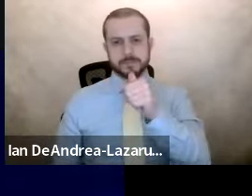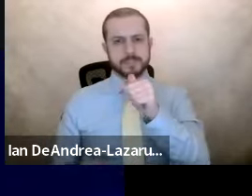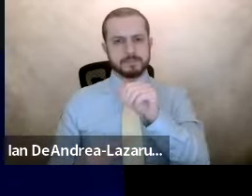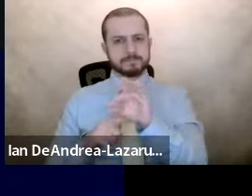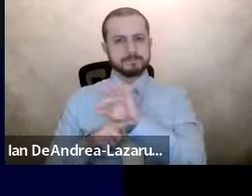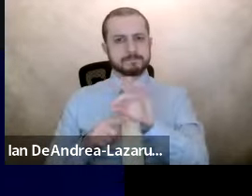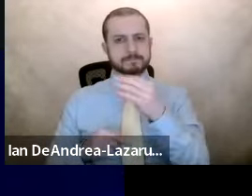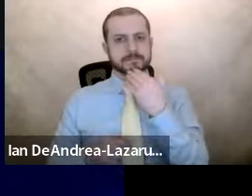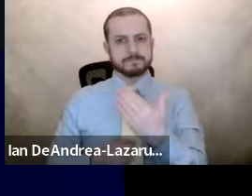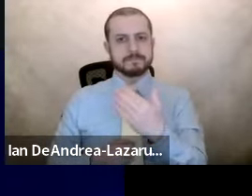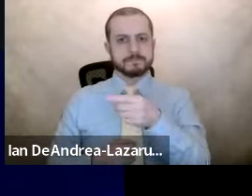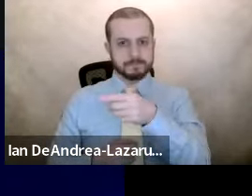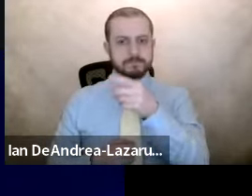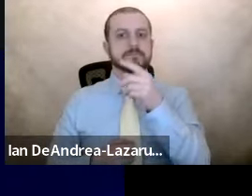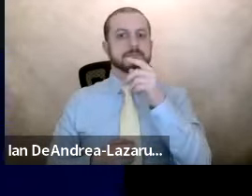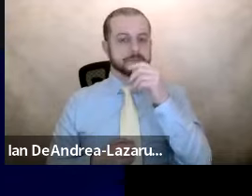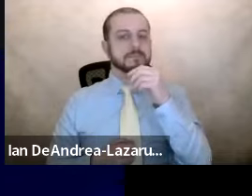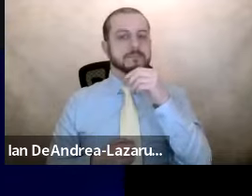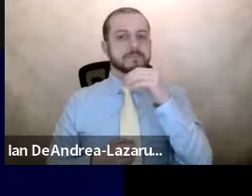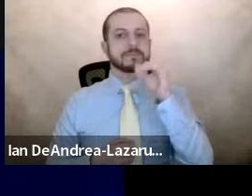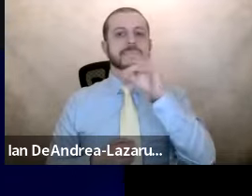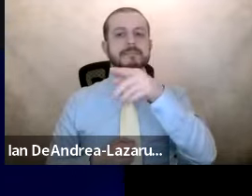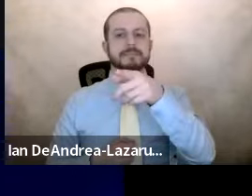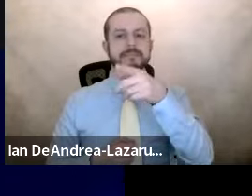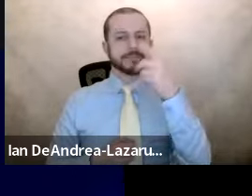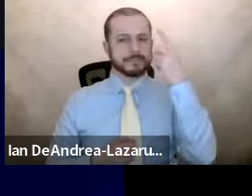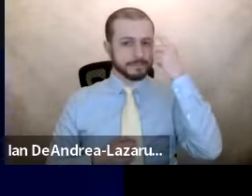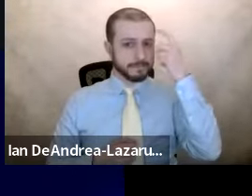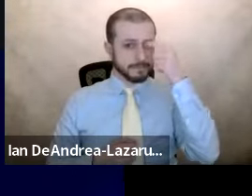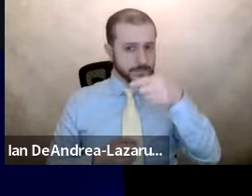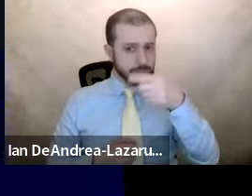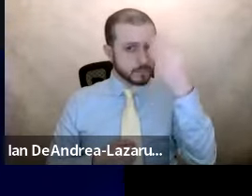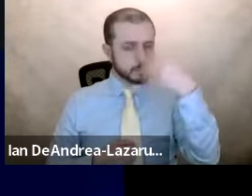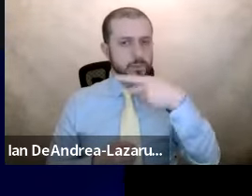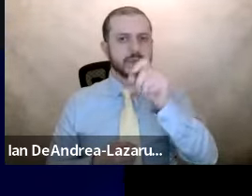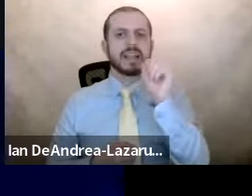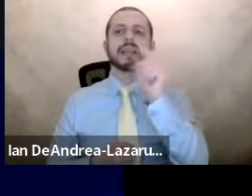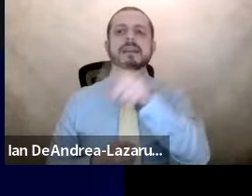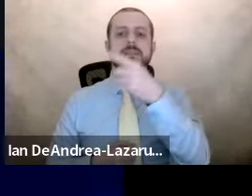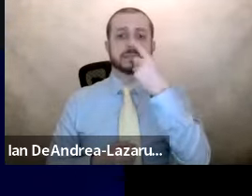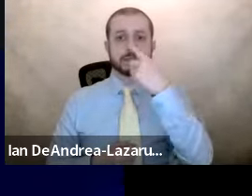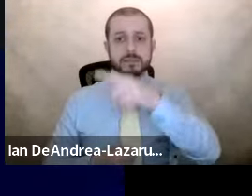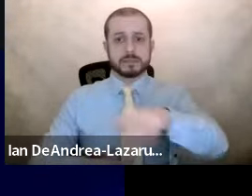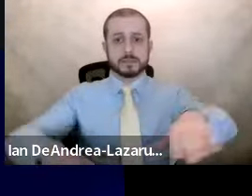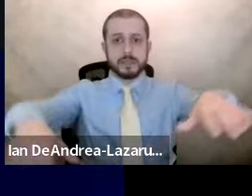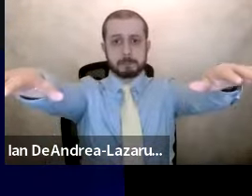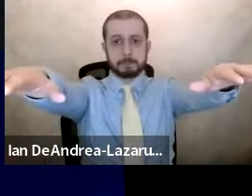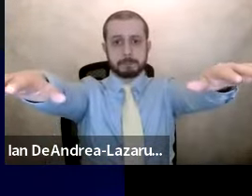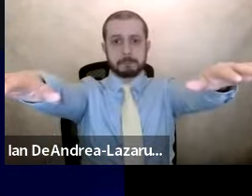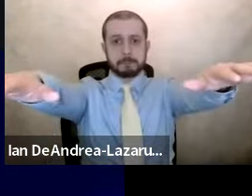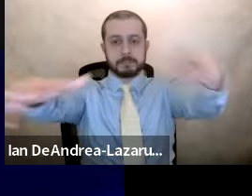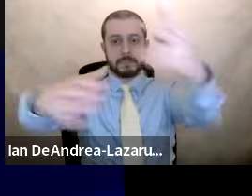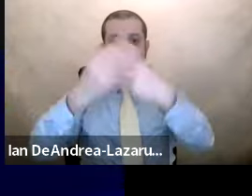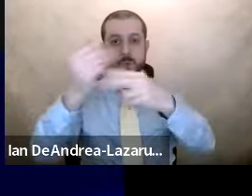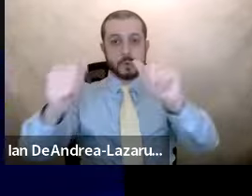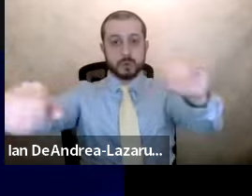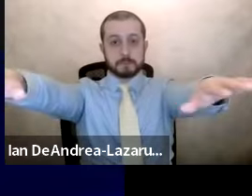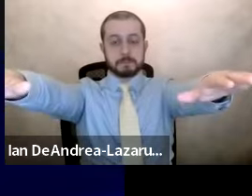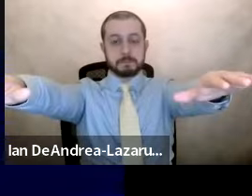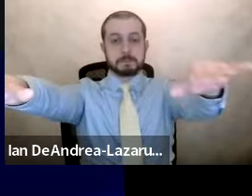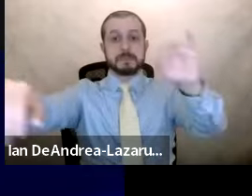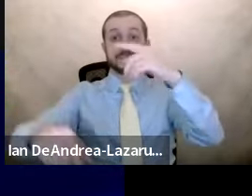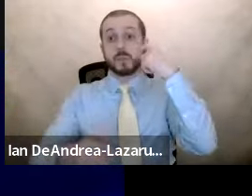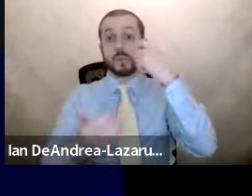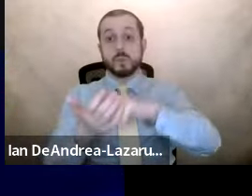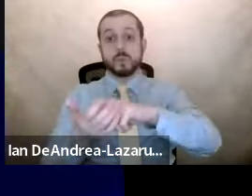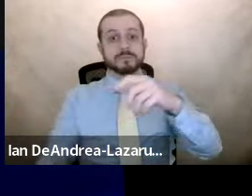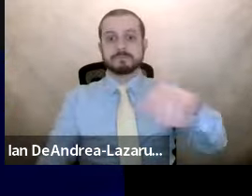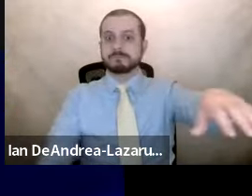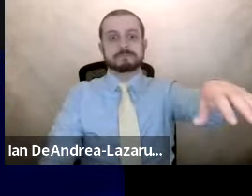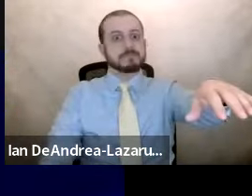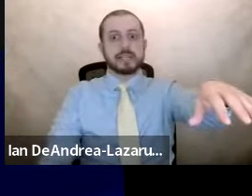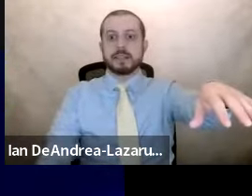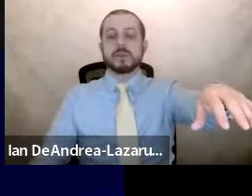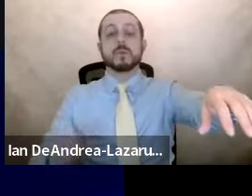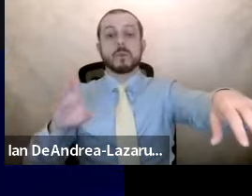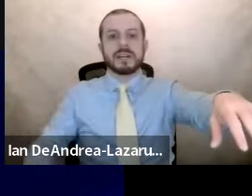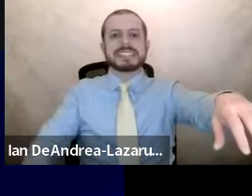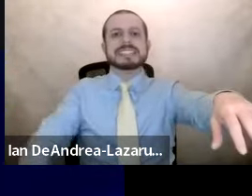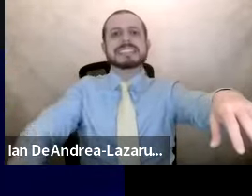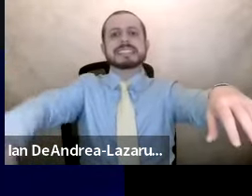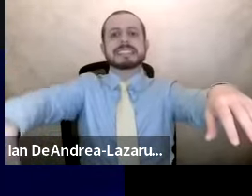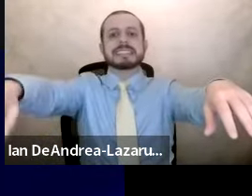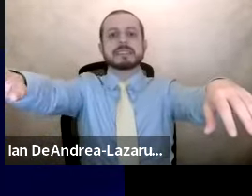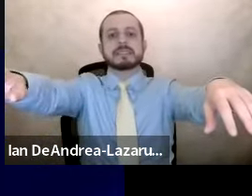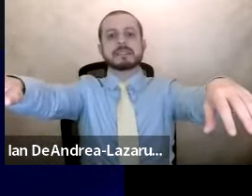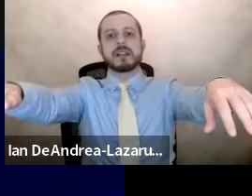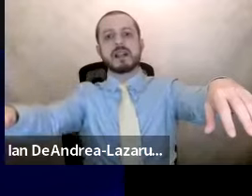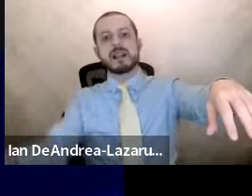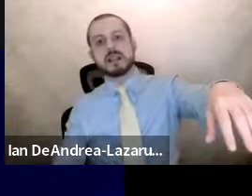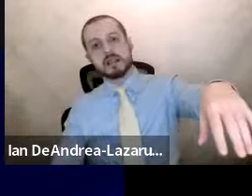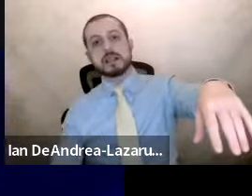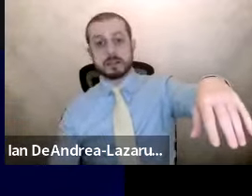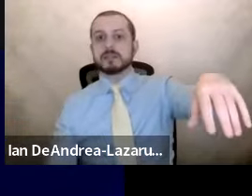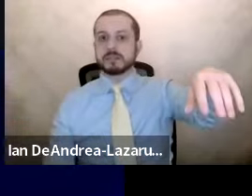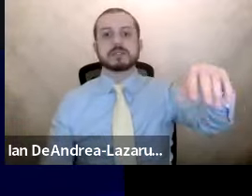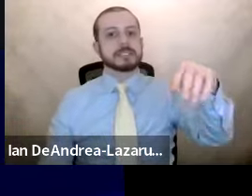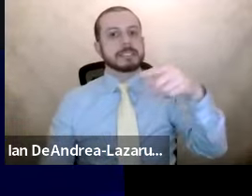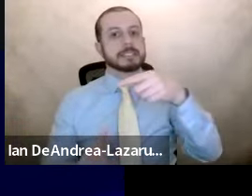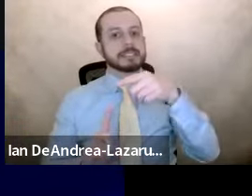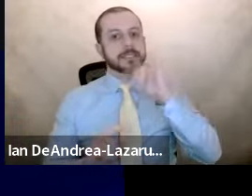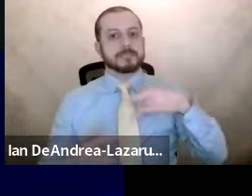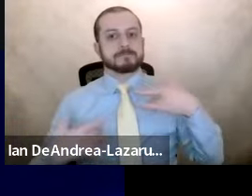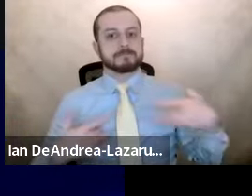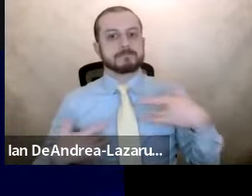The lip doesn't move on the other one. And that is pretty drastic. You can usually identify that symptom pretty quickly.